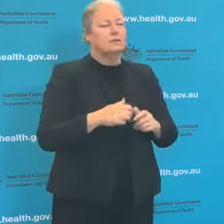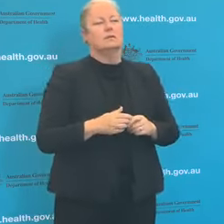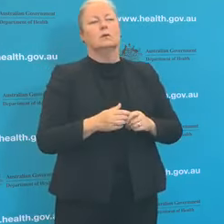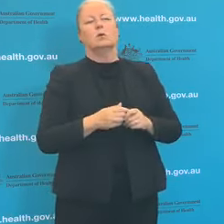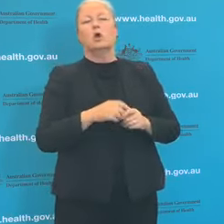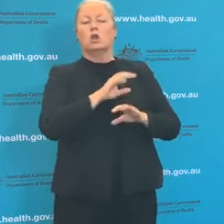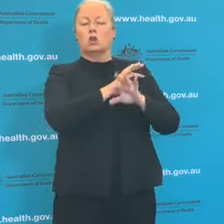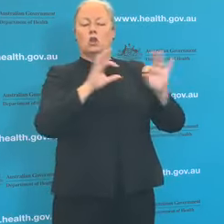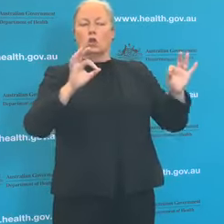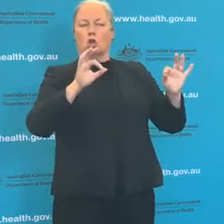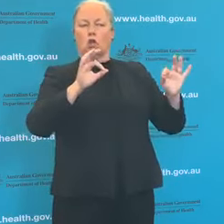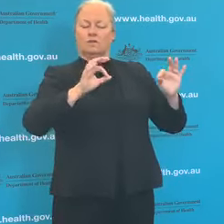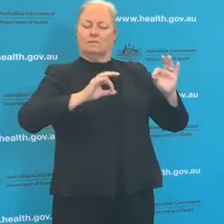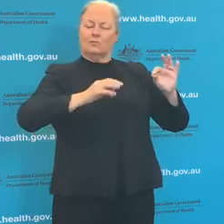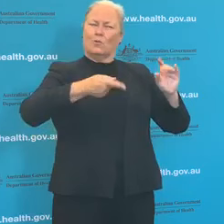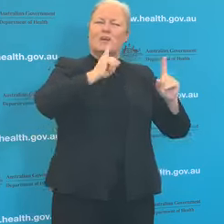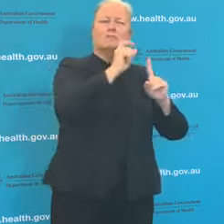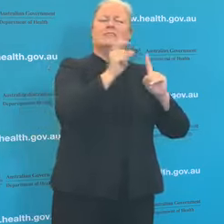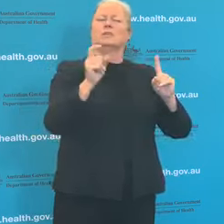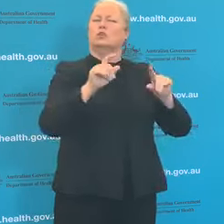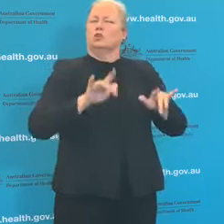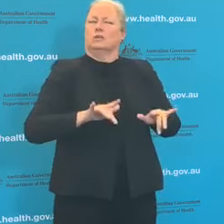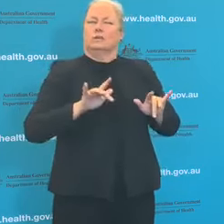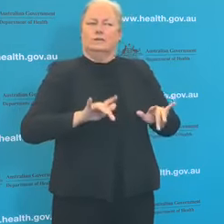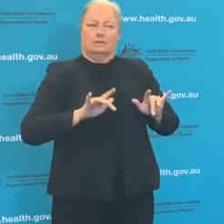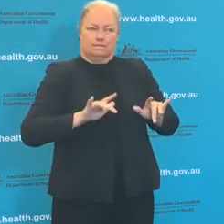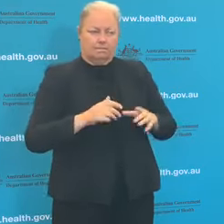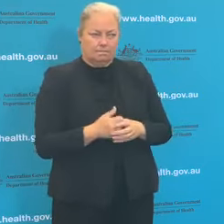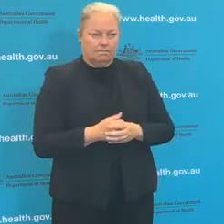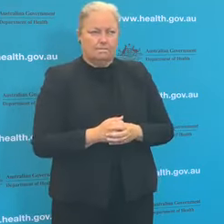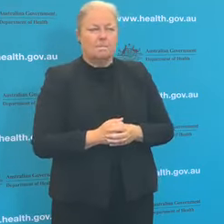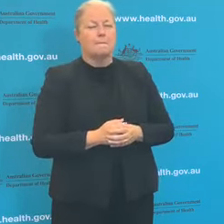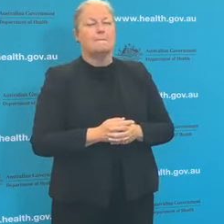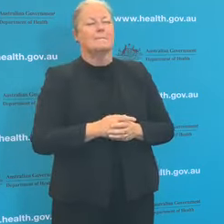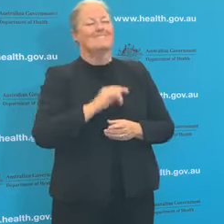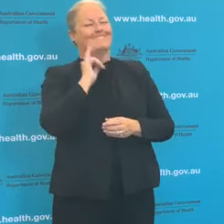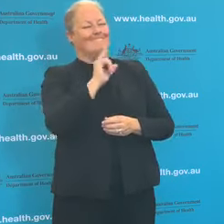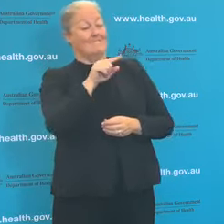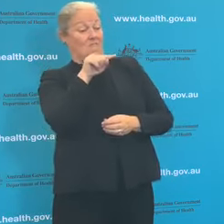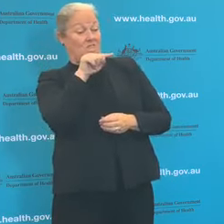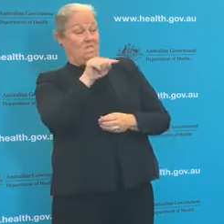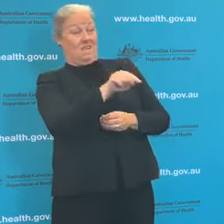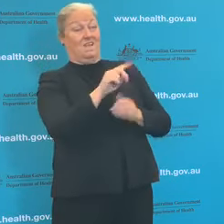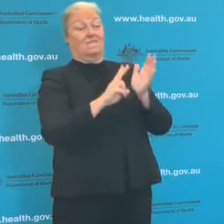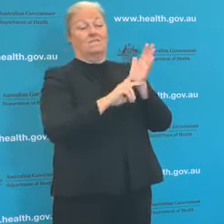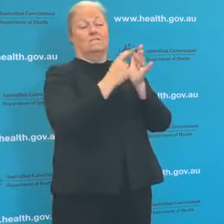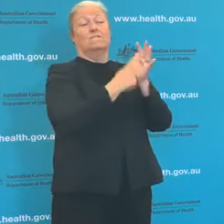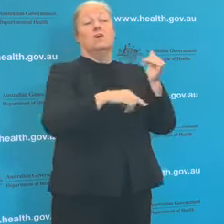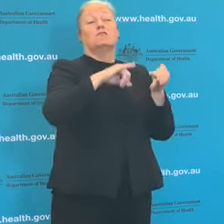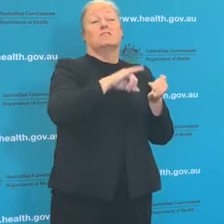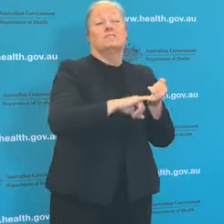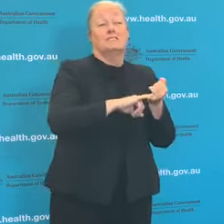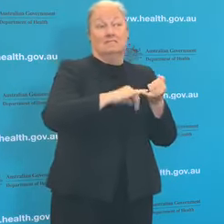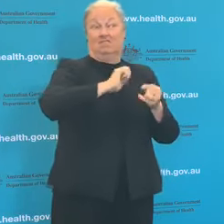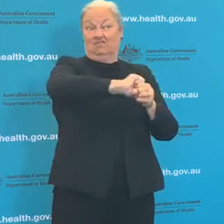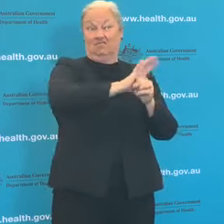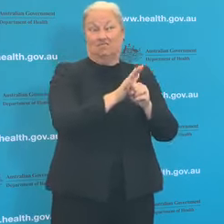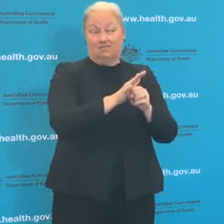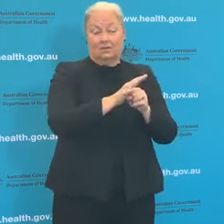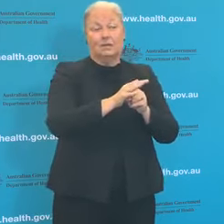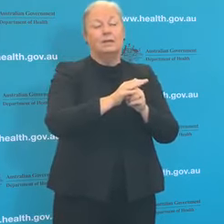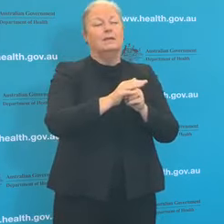want to be at. The challenge with this virus is that nobody really knows what the long-term future holds.